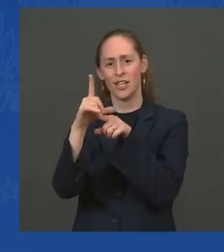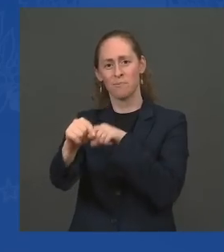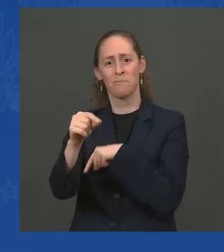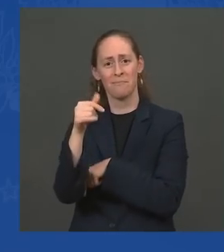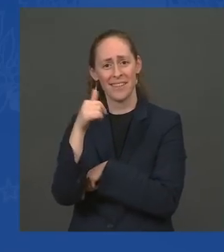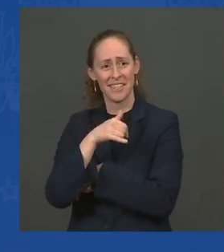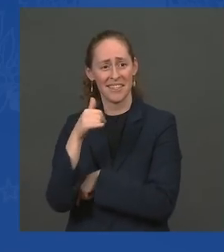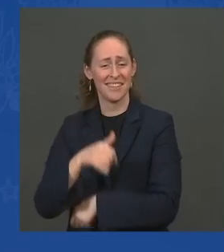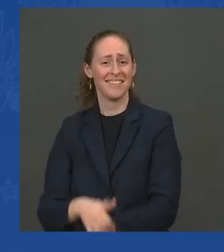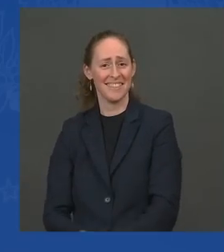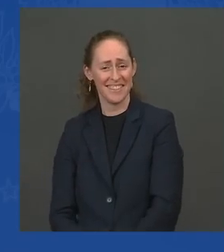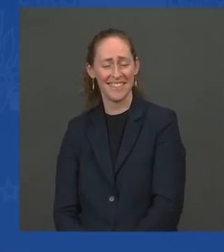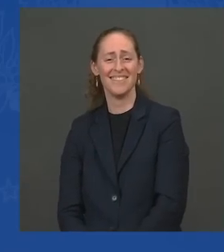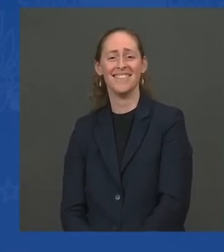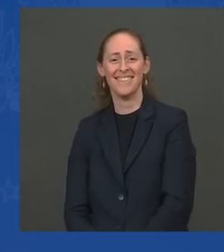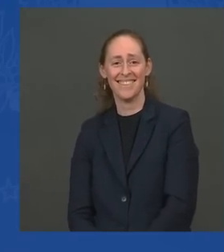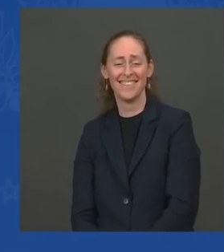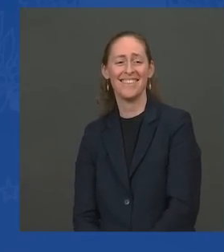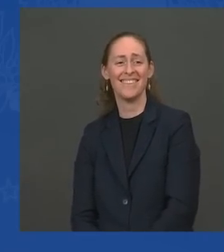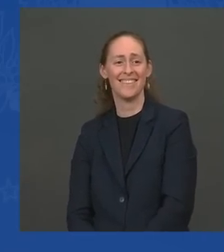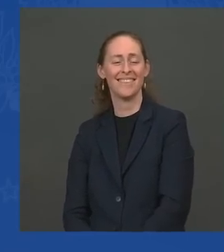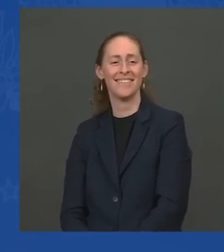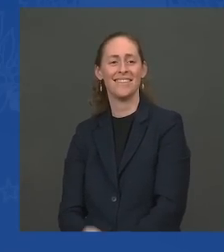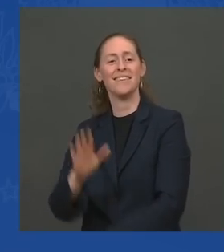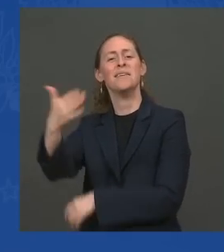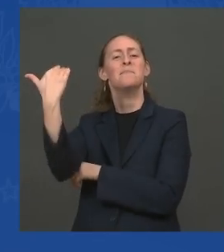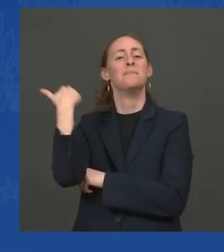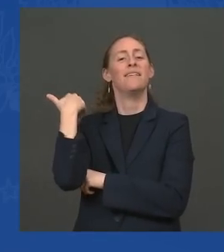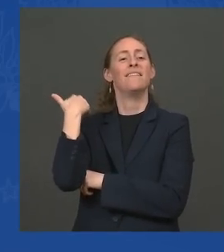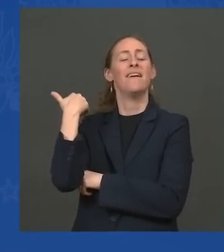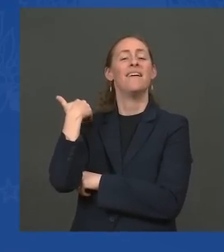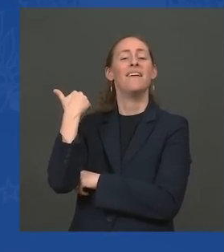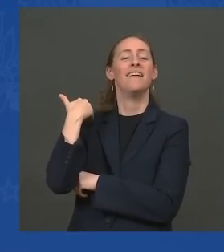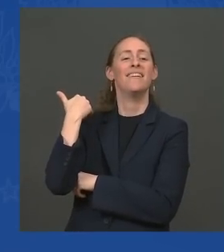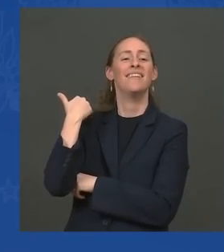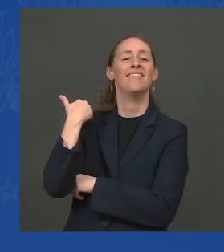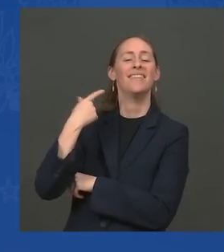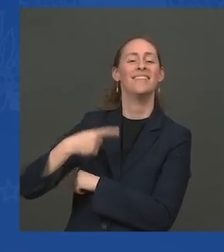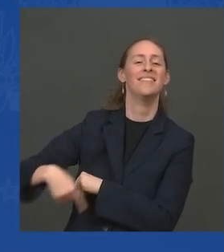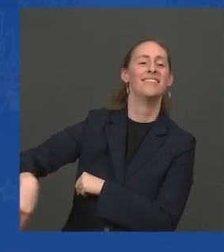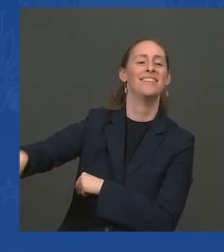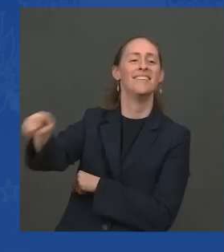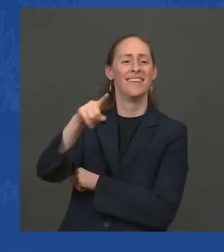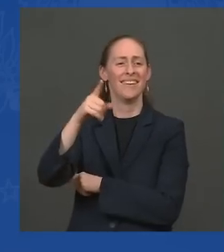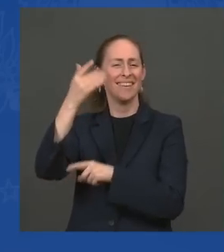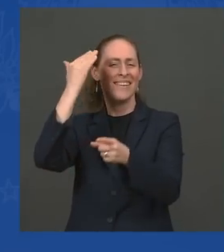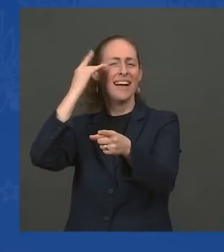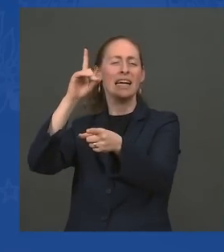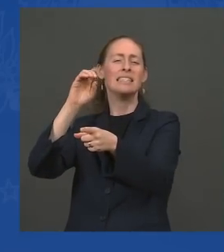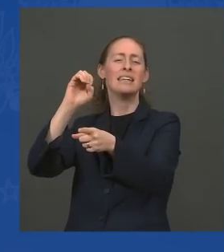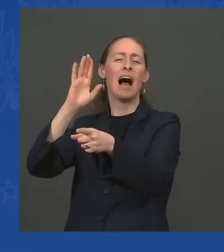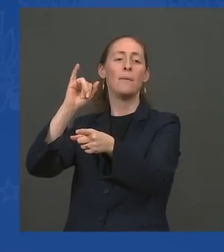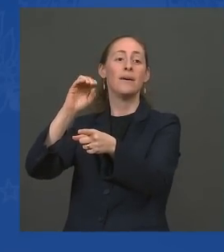As we used to say in the Senate -- and some of my senator colleagues will know, like Debbie -- "Excuse the point of personal privilege."